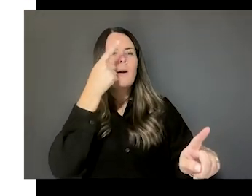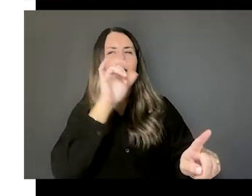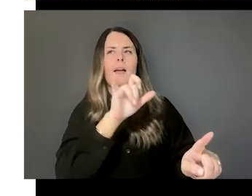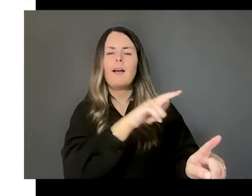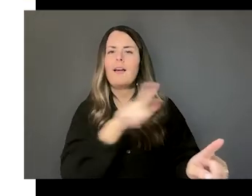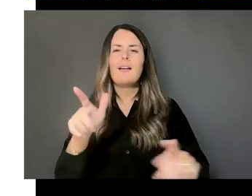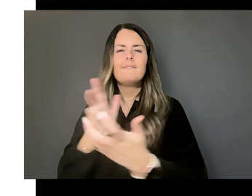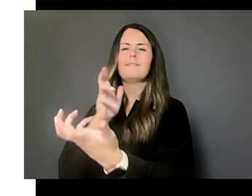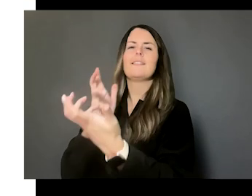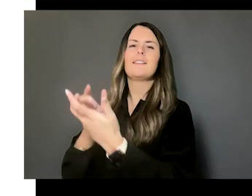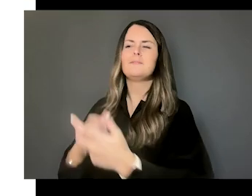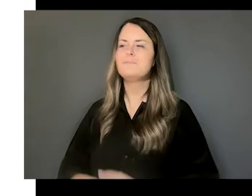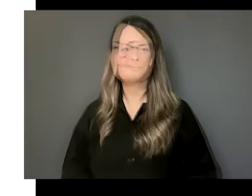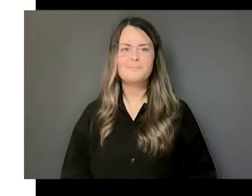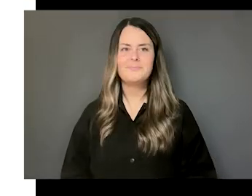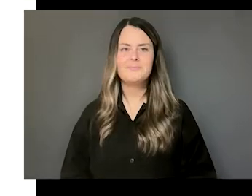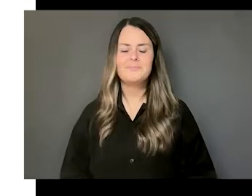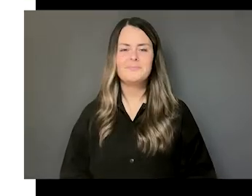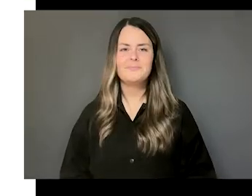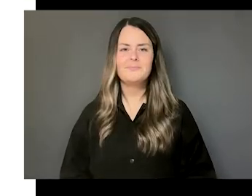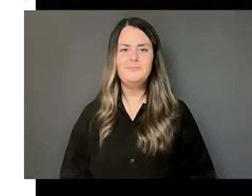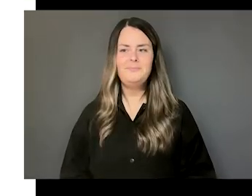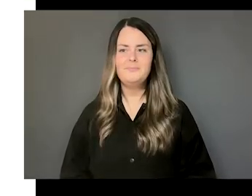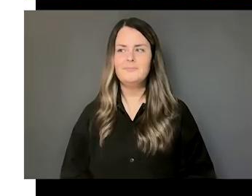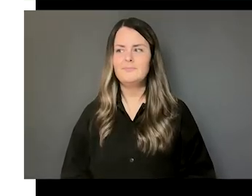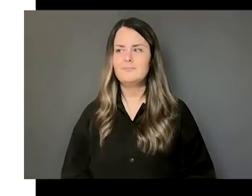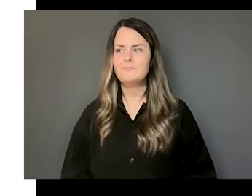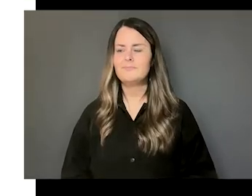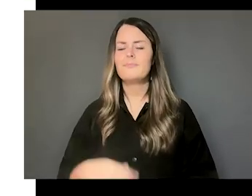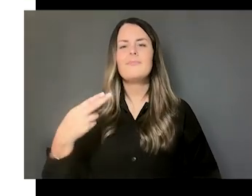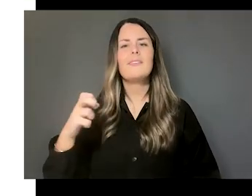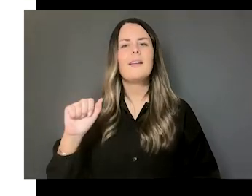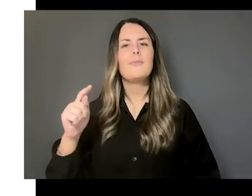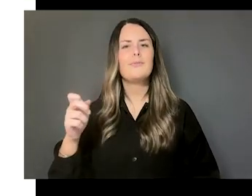Incredible. And it sounds like our journey is a little bit similar.